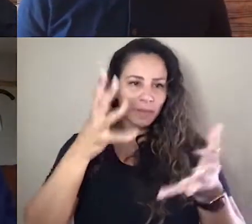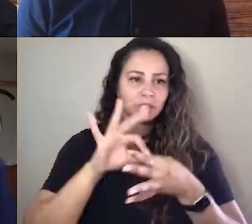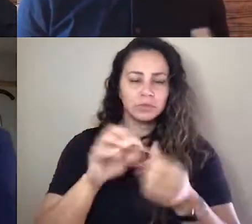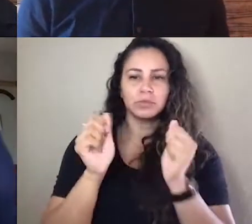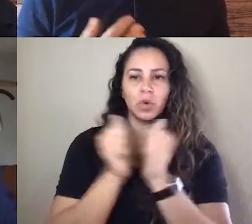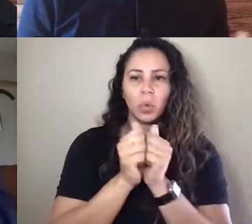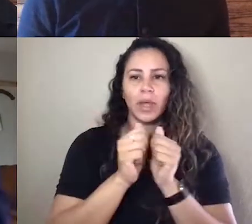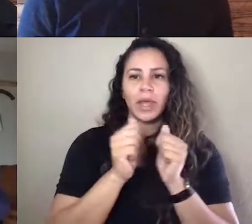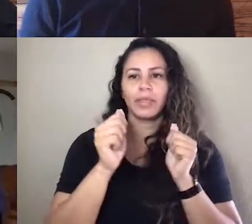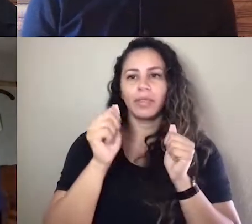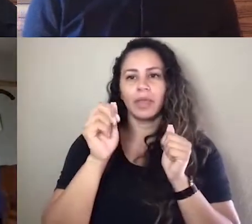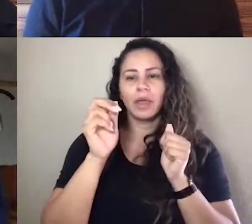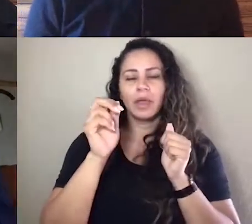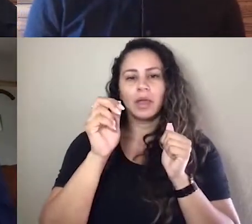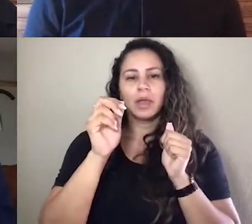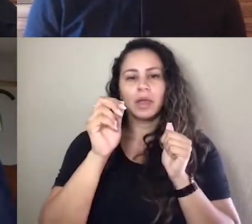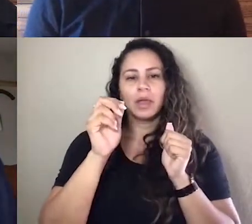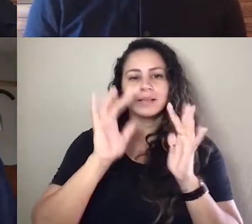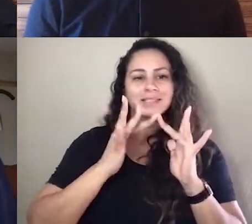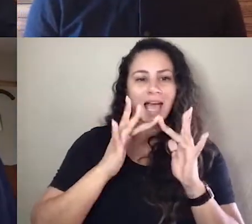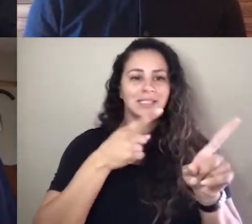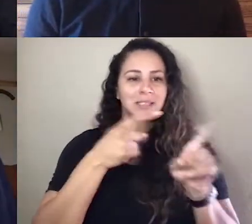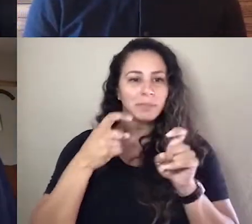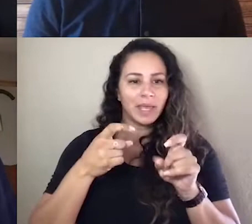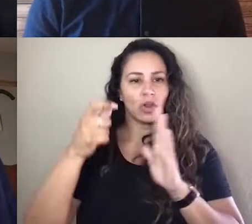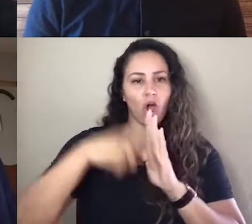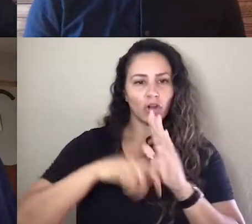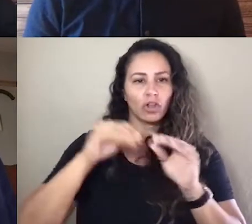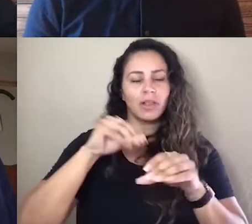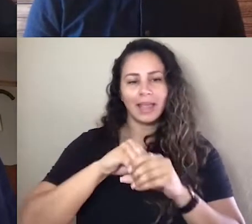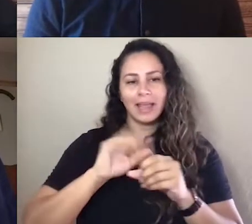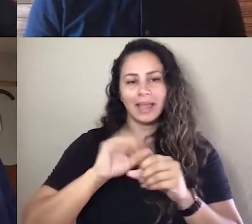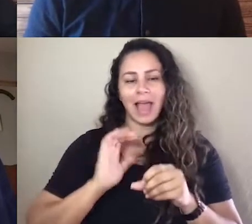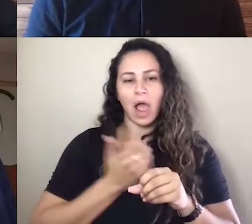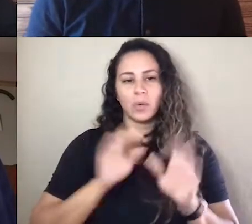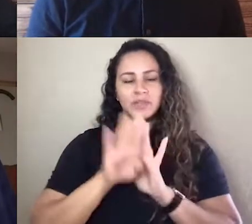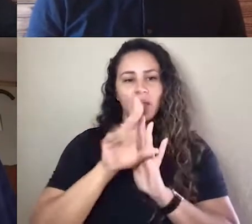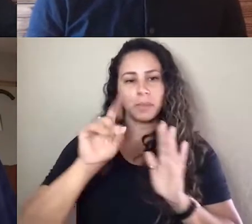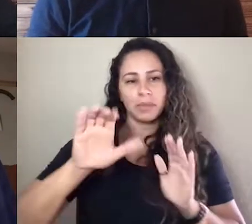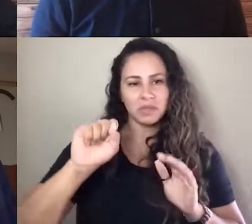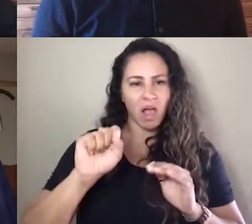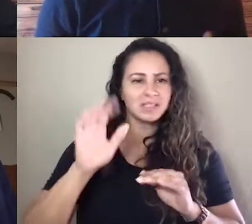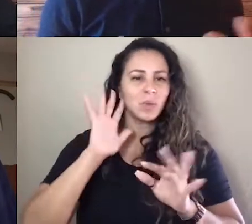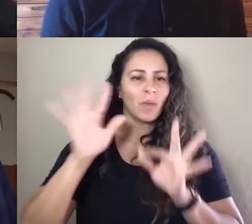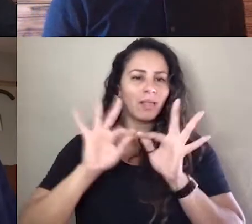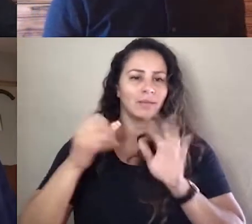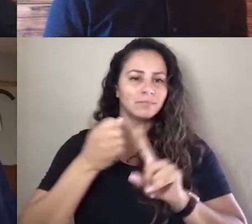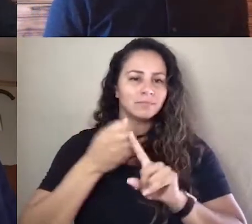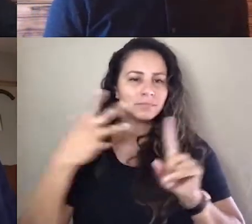INFORMATION IN DOCS THAT GOES THROUGH THIS IN MORE DETAIL.